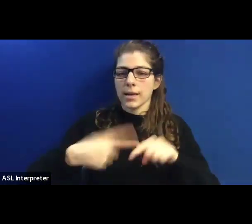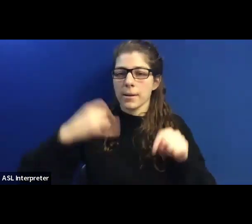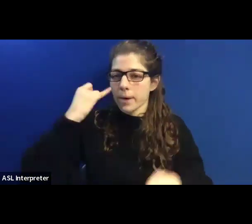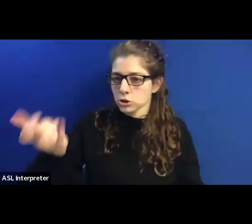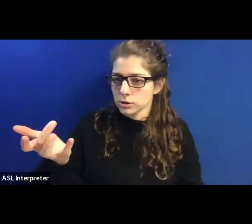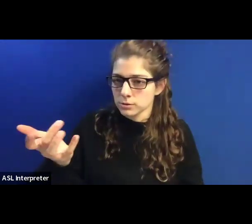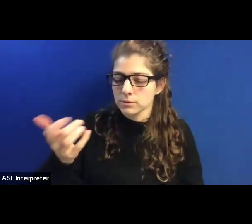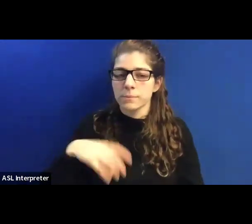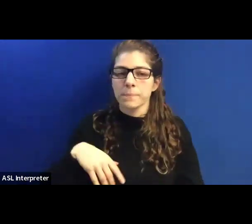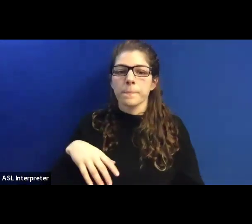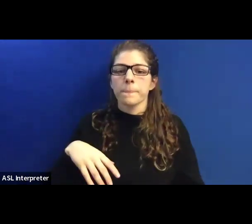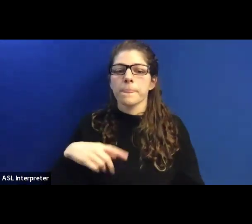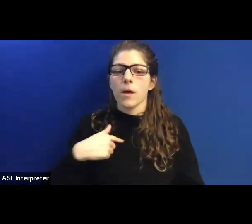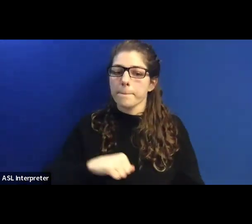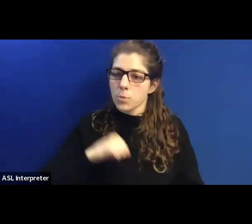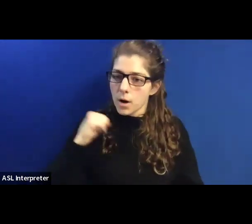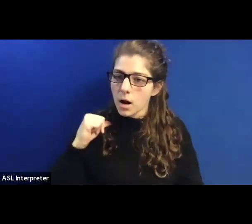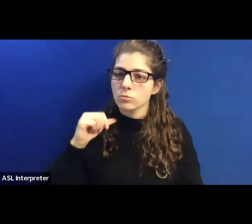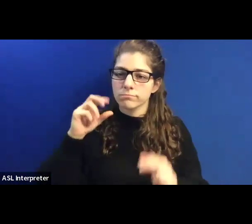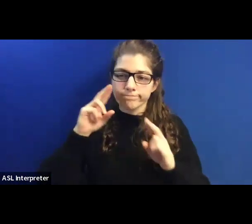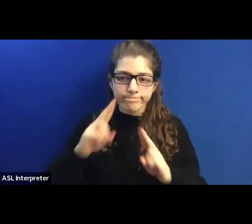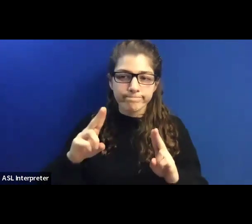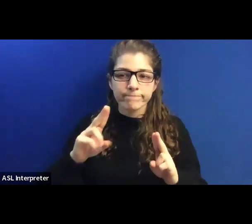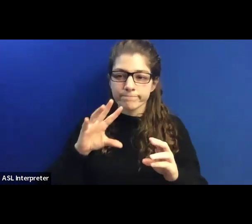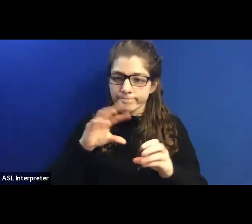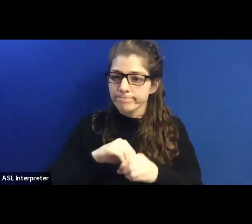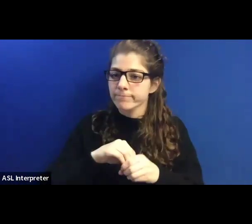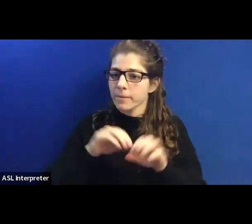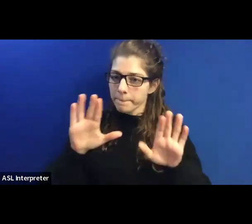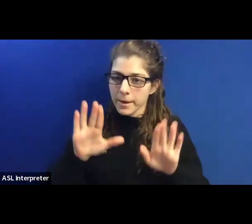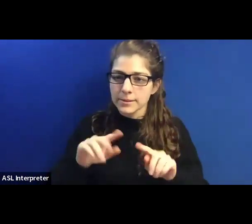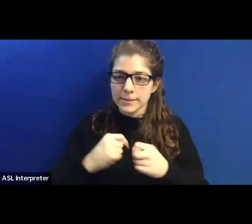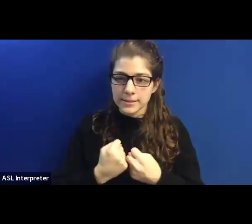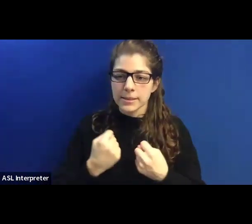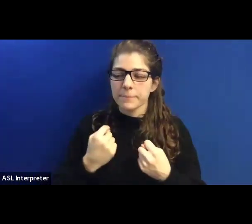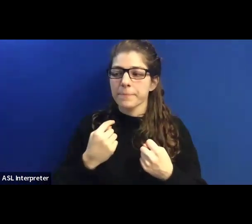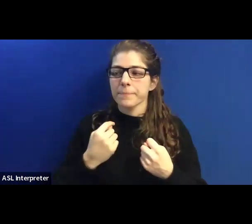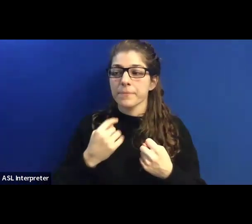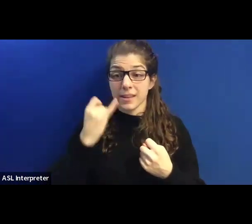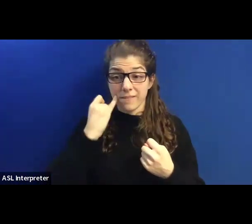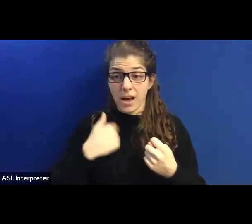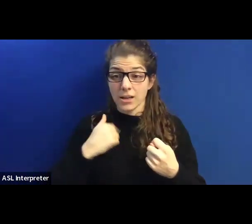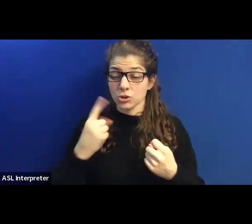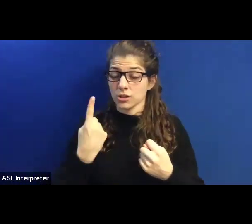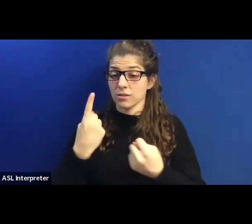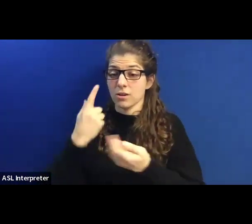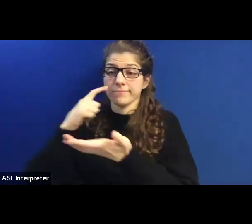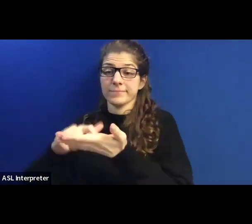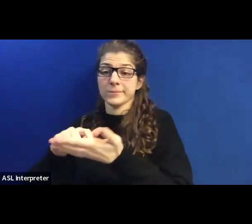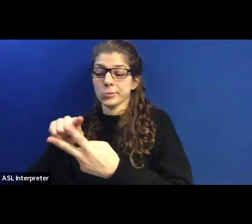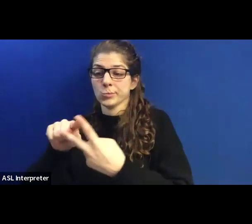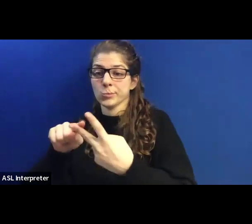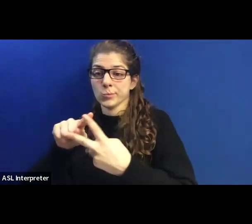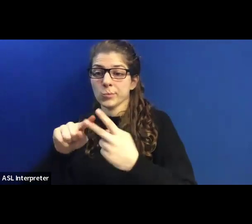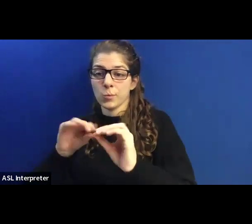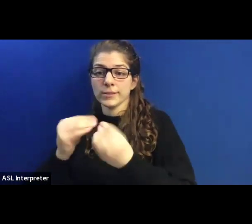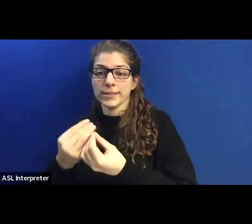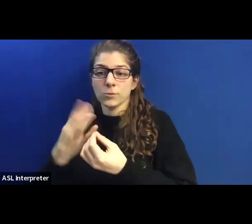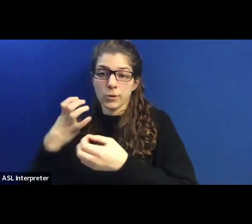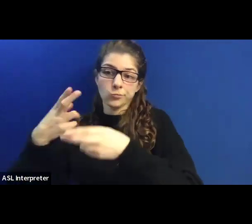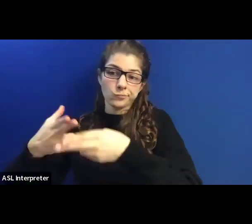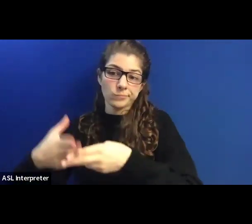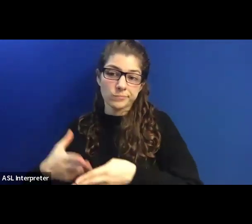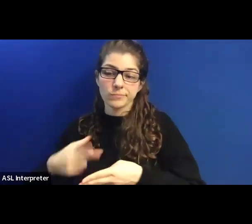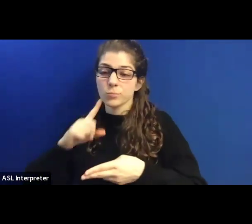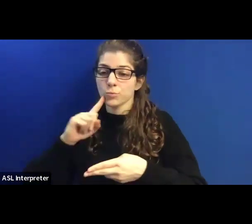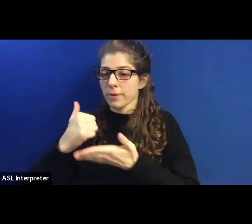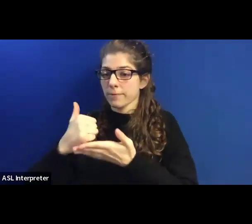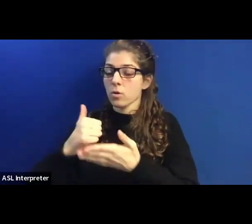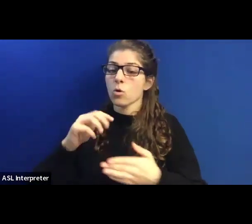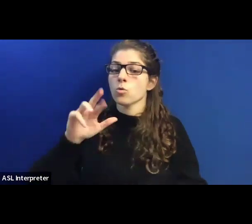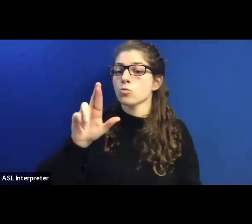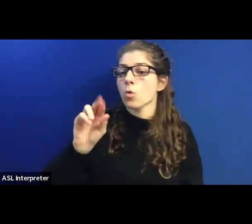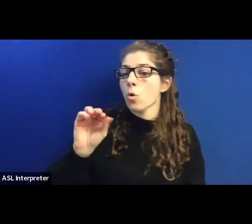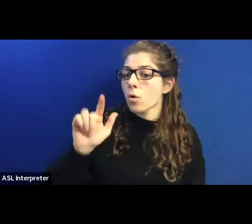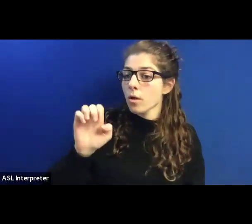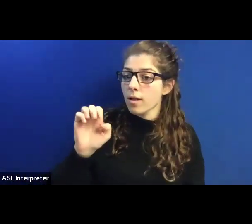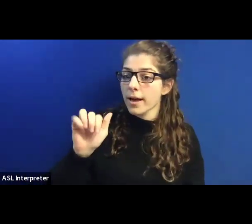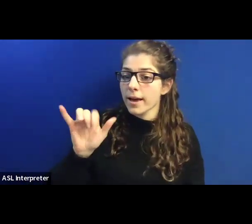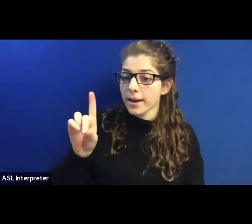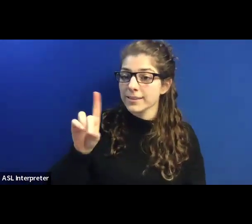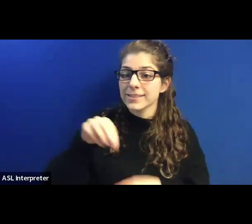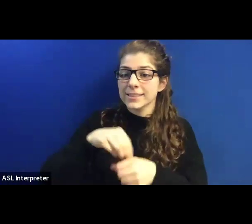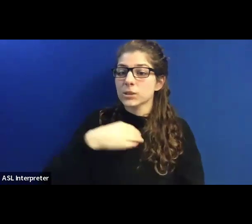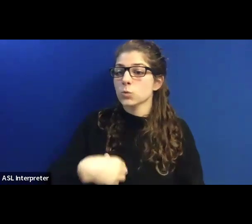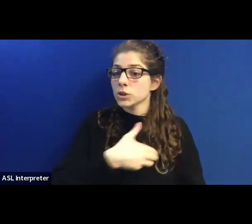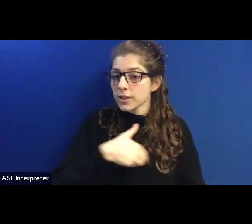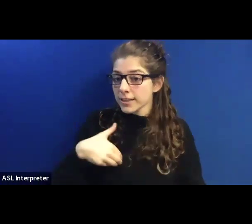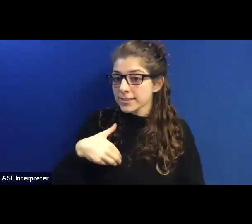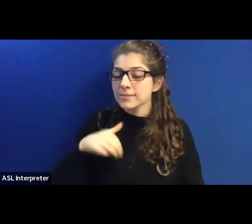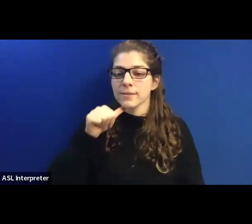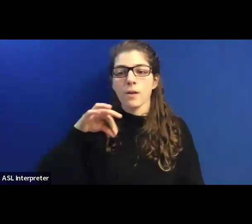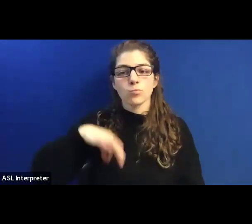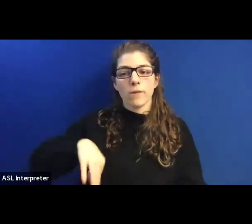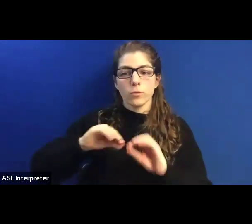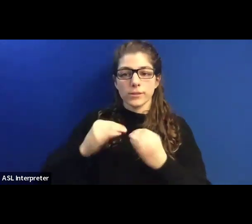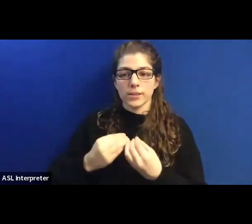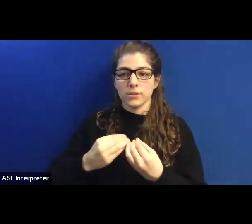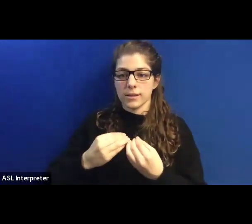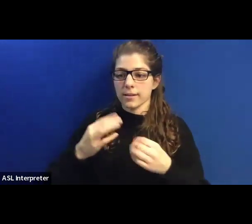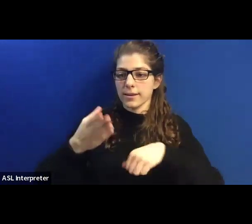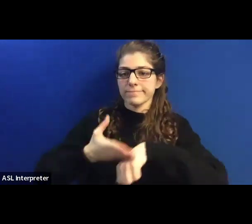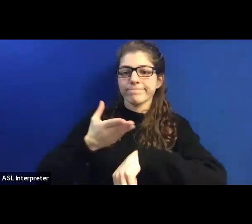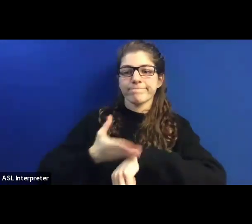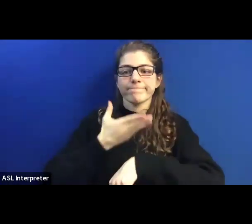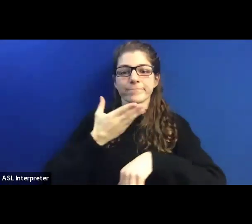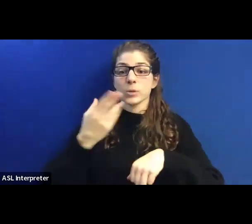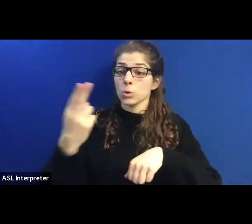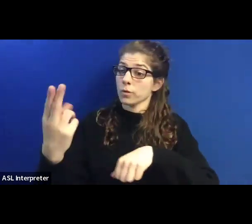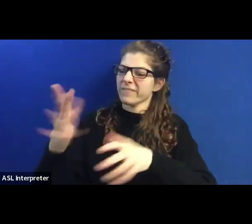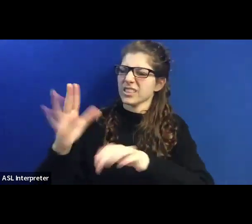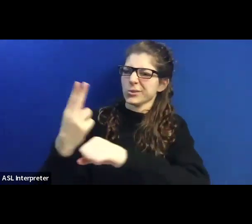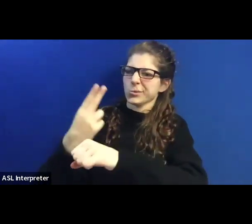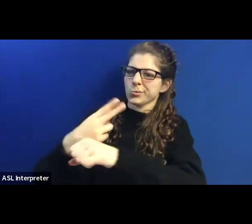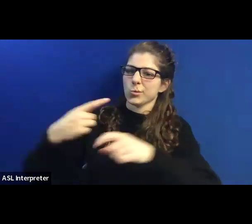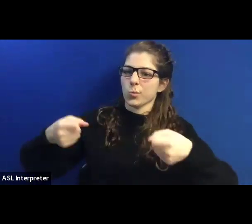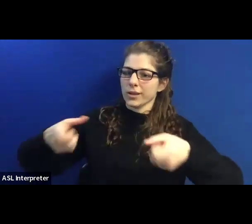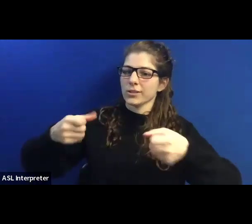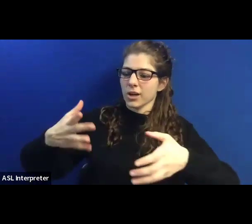So I'm proud and honored to be part of this amazing team, and if I may just give a shoutout to two organizations who have been very helpful. One is Rollaid in Switzerland. They're a nonprofit. They refurbish used wheelchairs to use in donations.